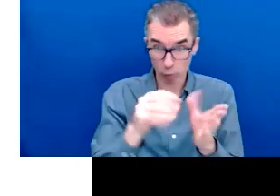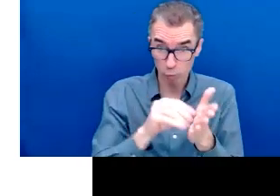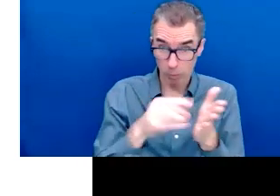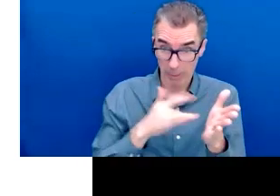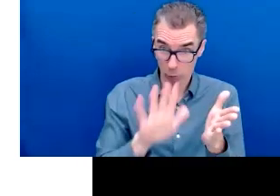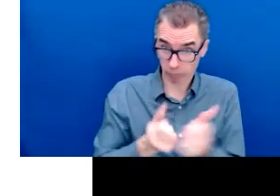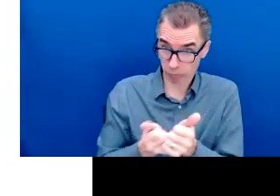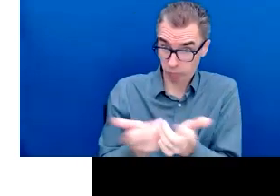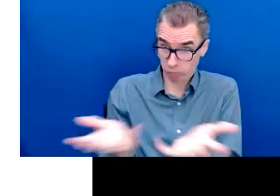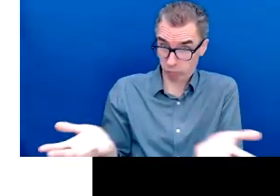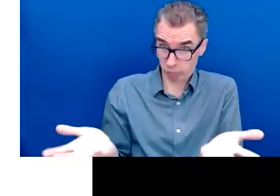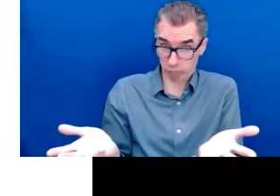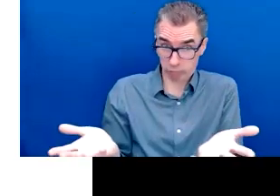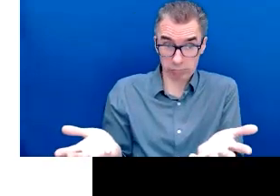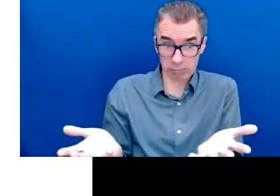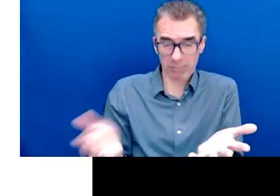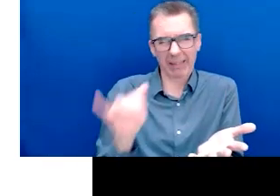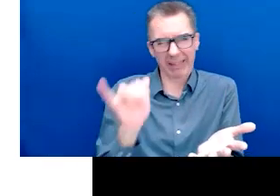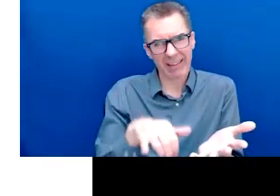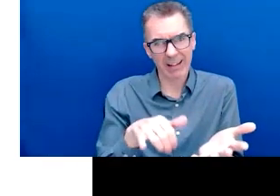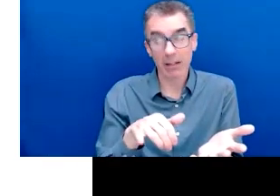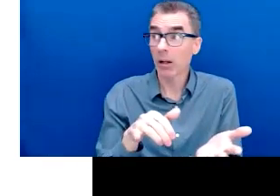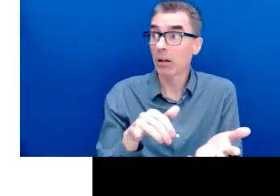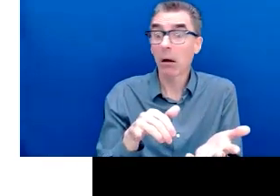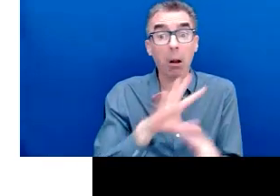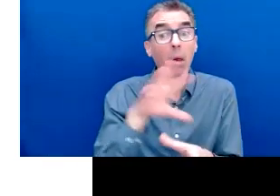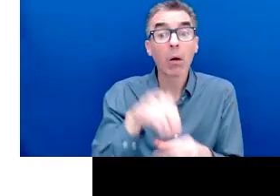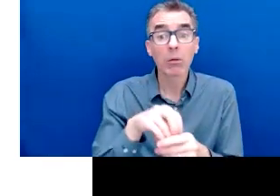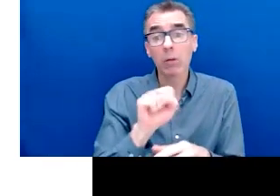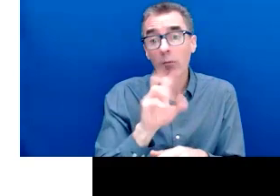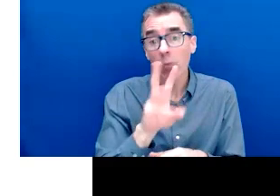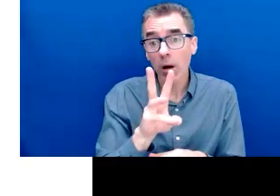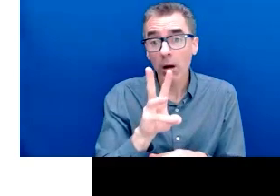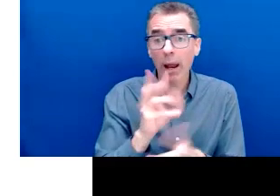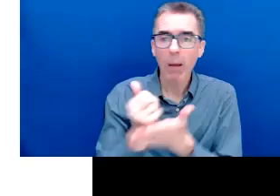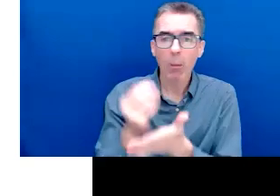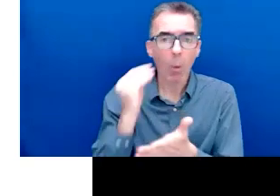could also include, software that they need for the course, home working systems, that kind of thing.